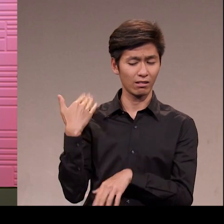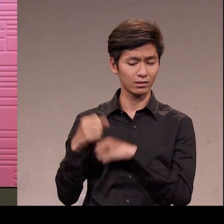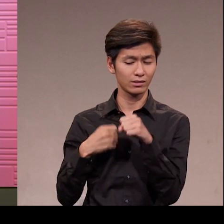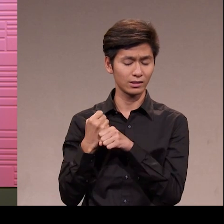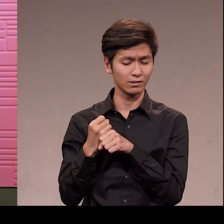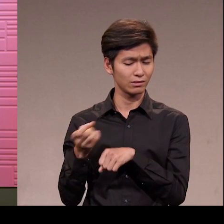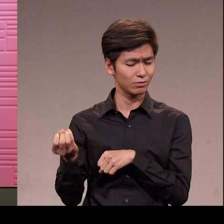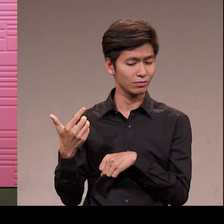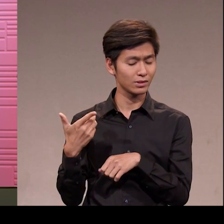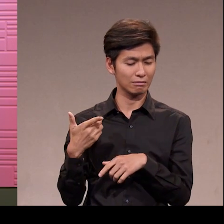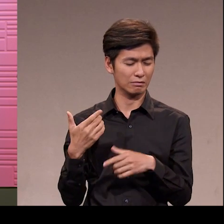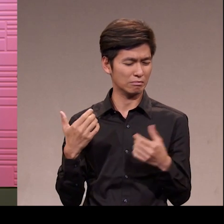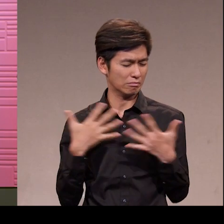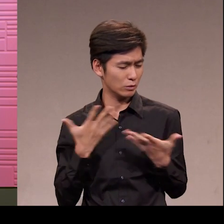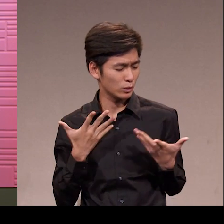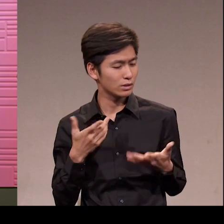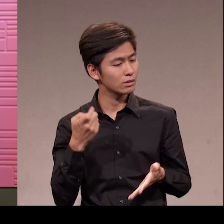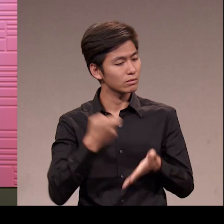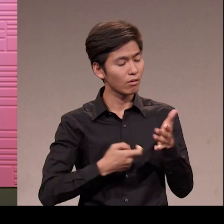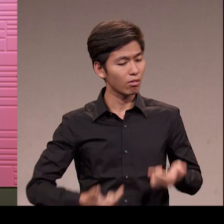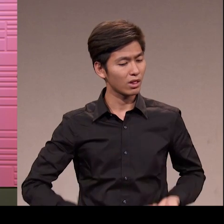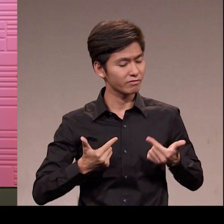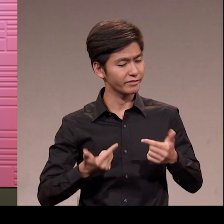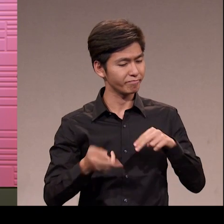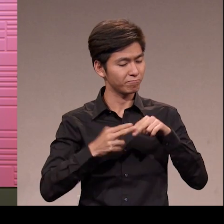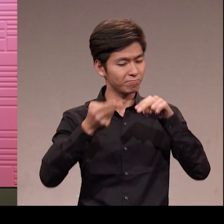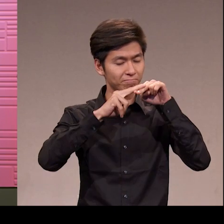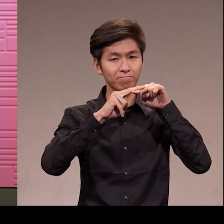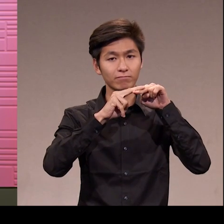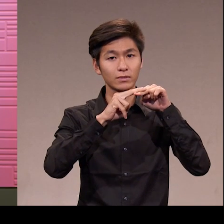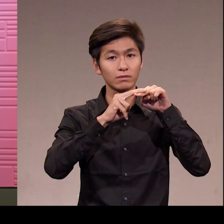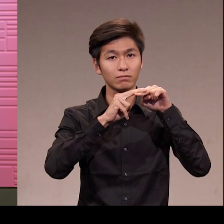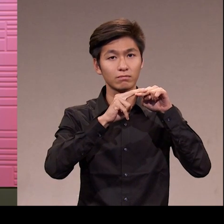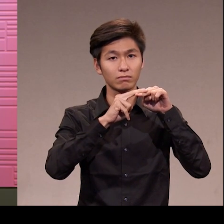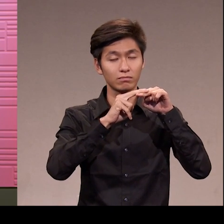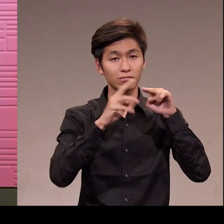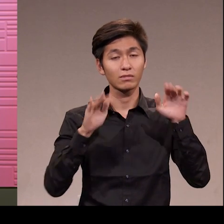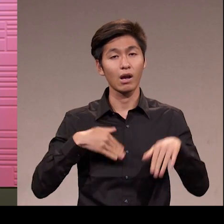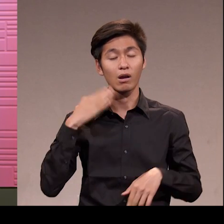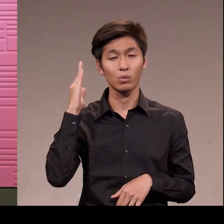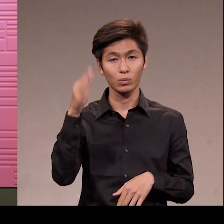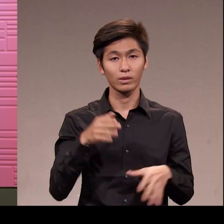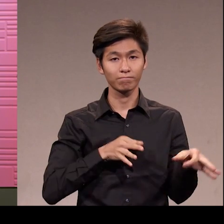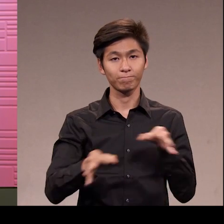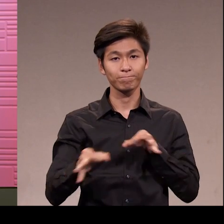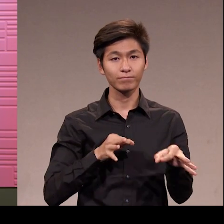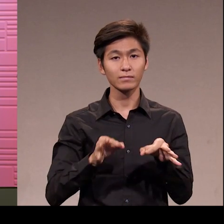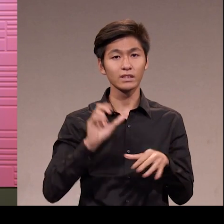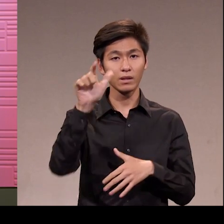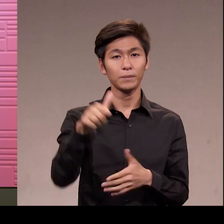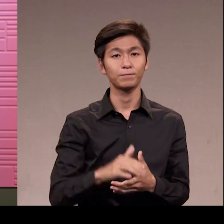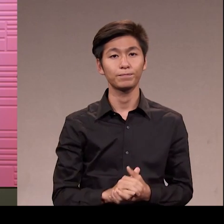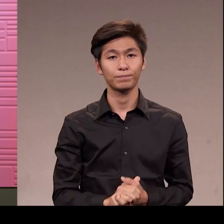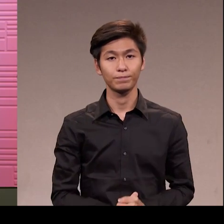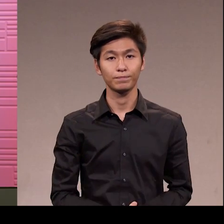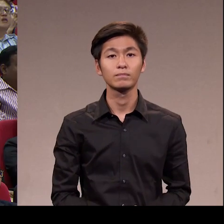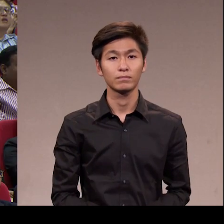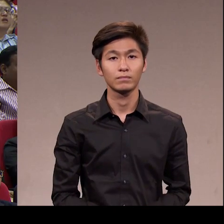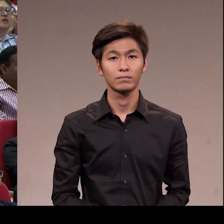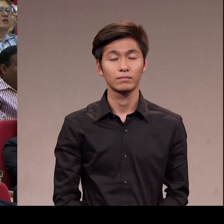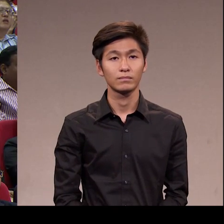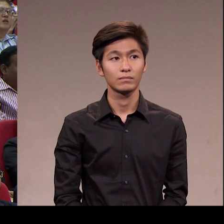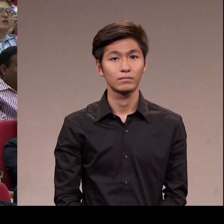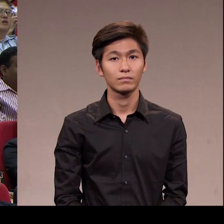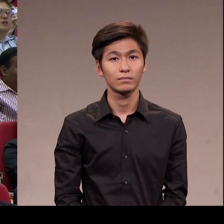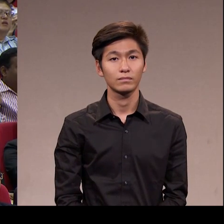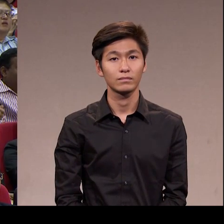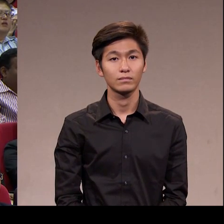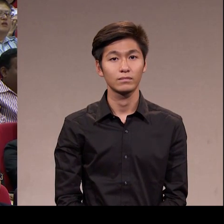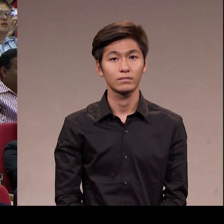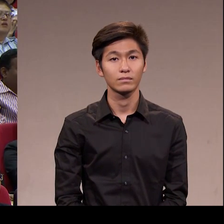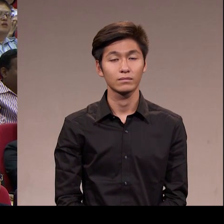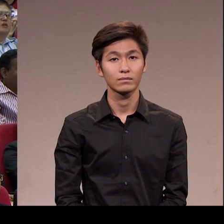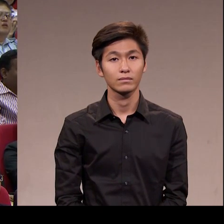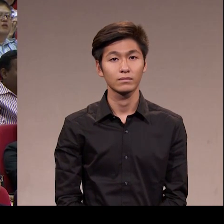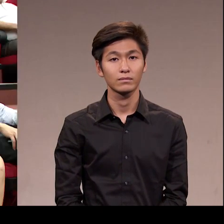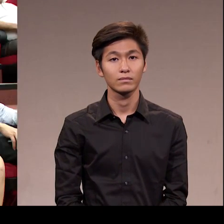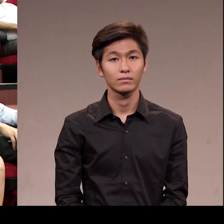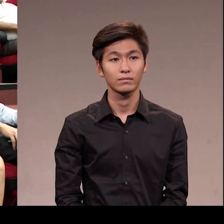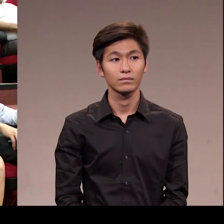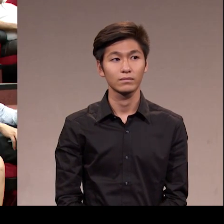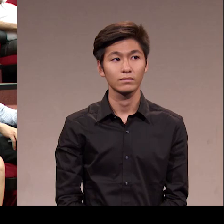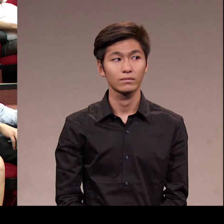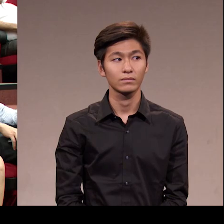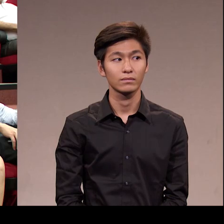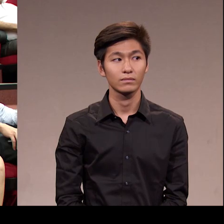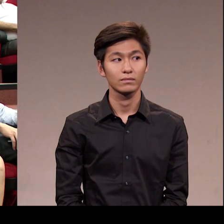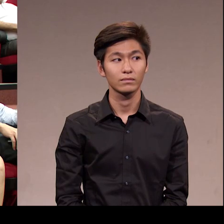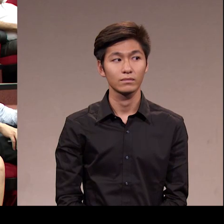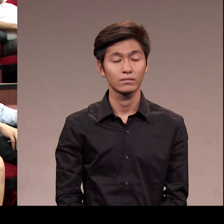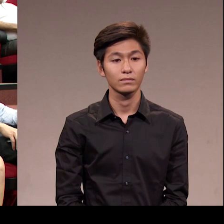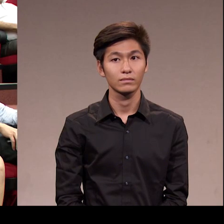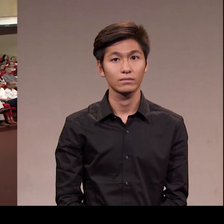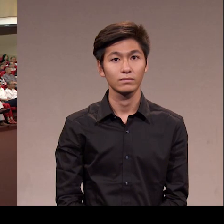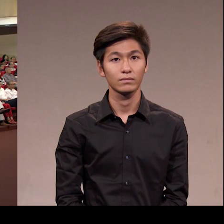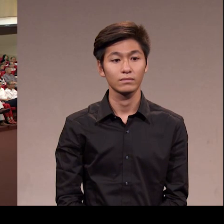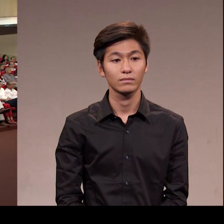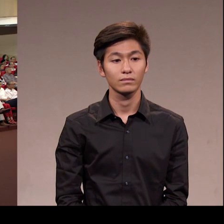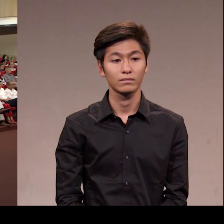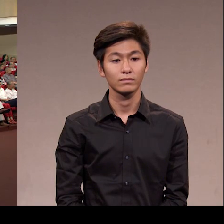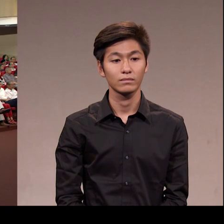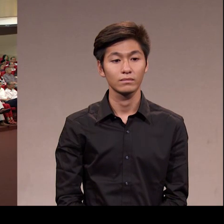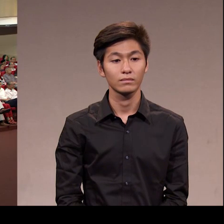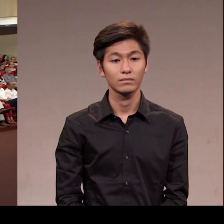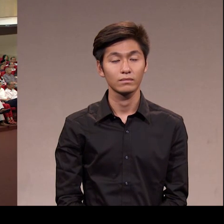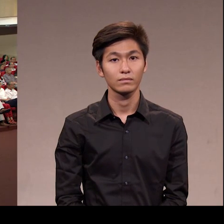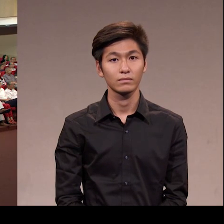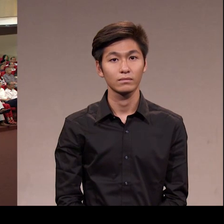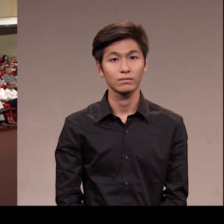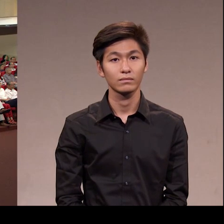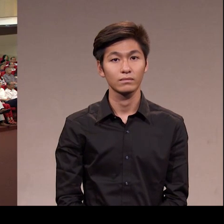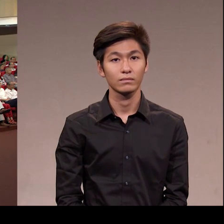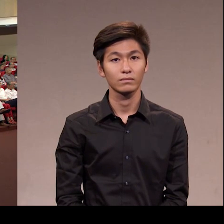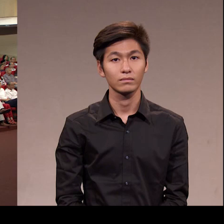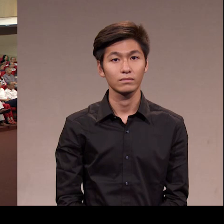One listener told me last year that he was worried about the cost of living. I will address this next.